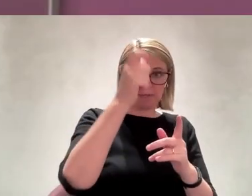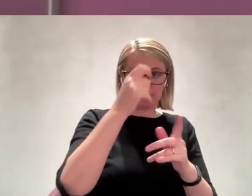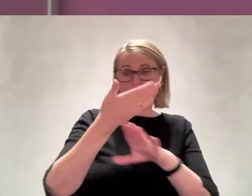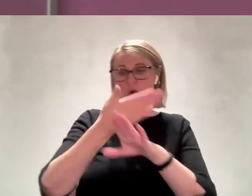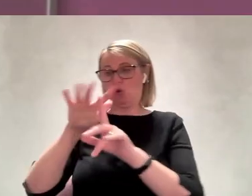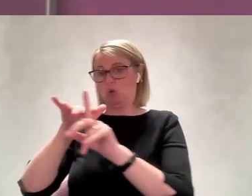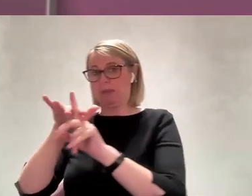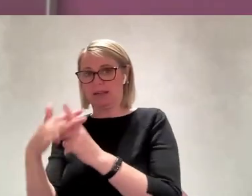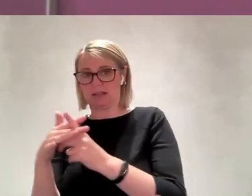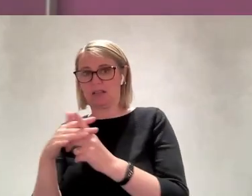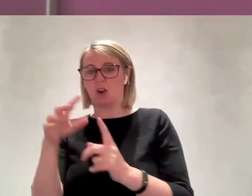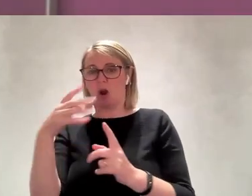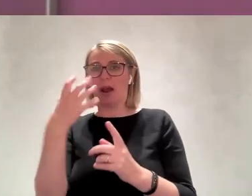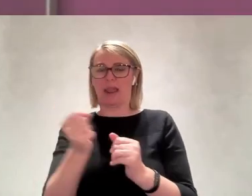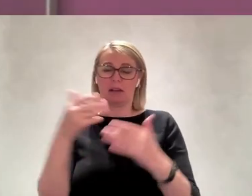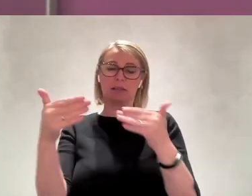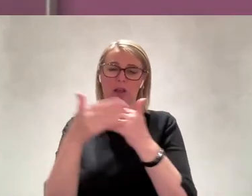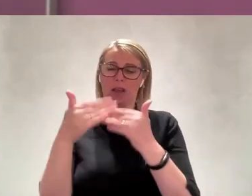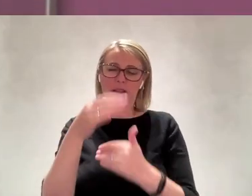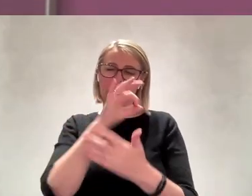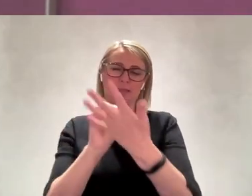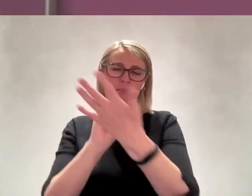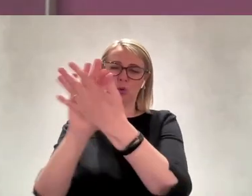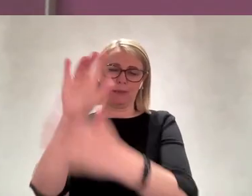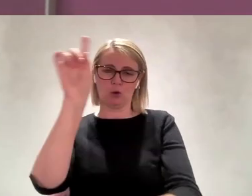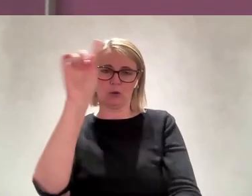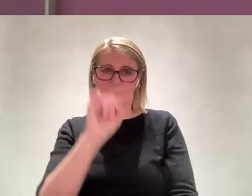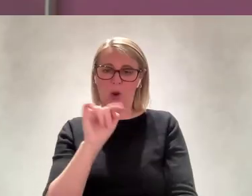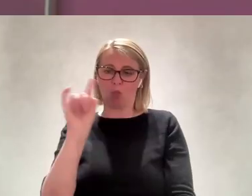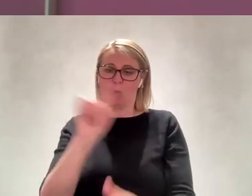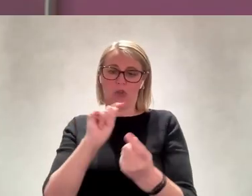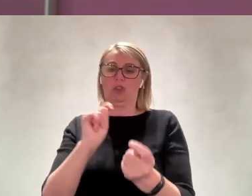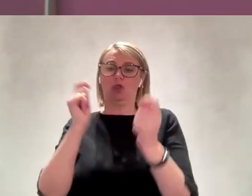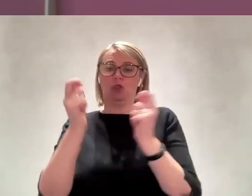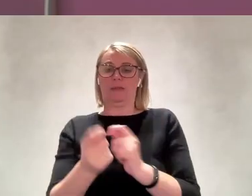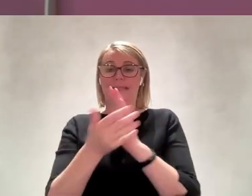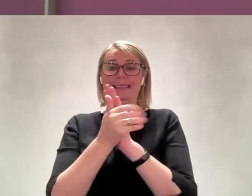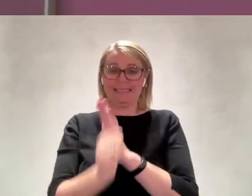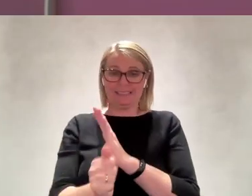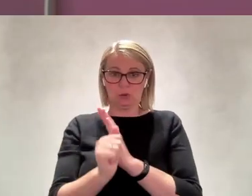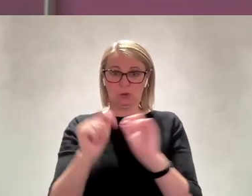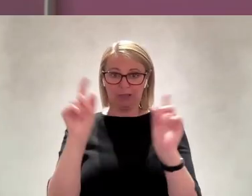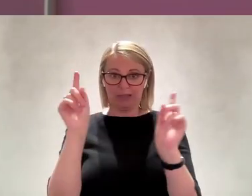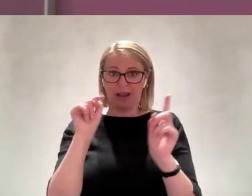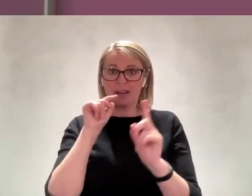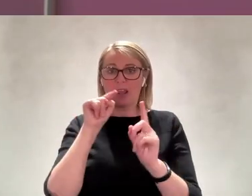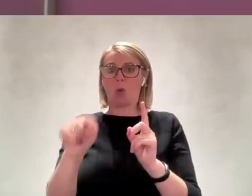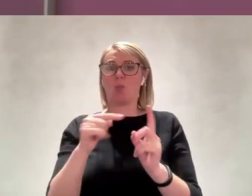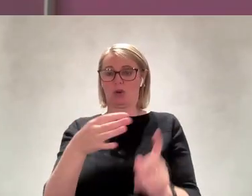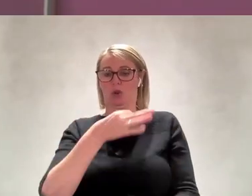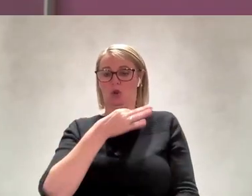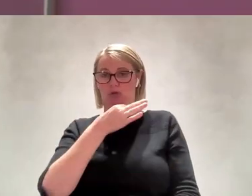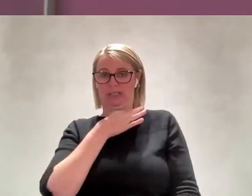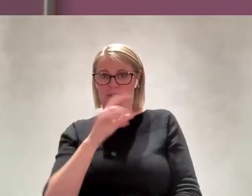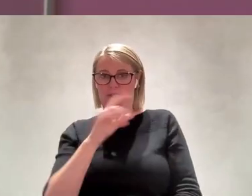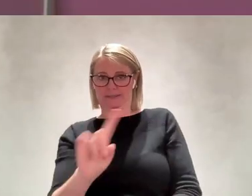And I do have a slide that I didn't present today, but what are the shifts in skills required there, and what are the resultant risks?